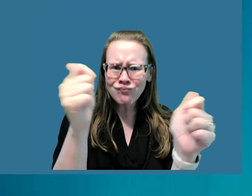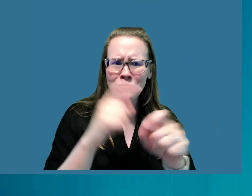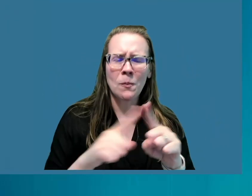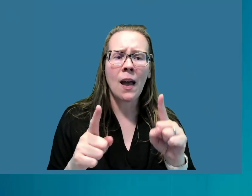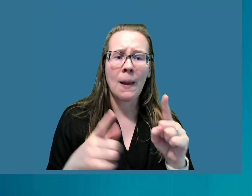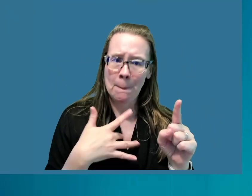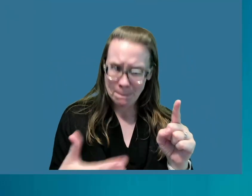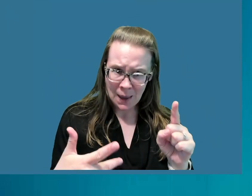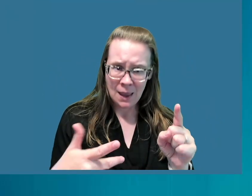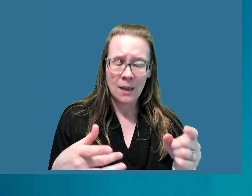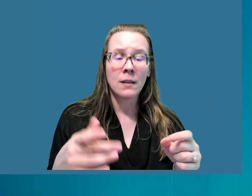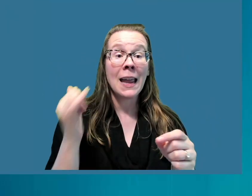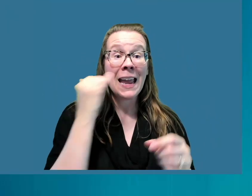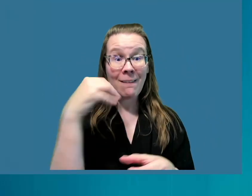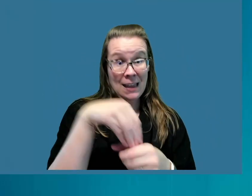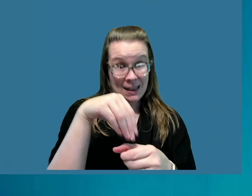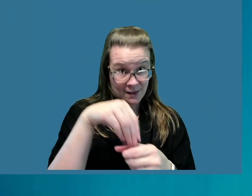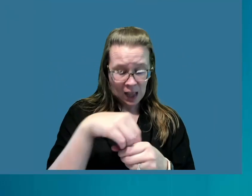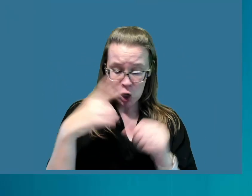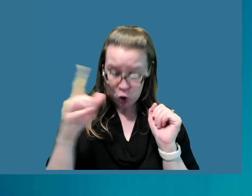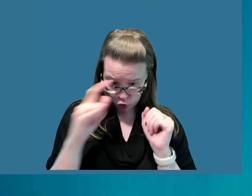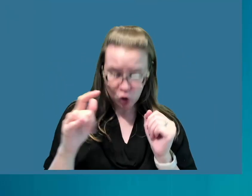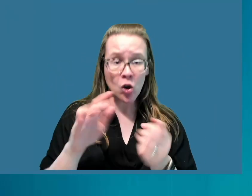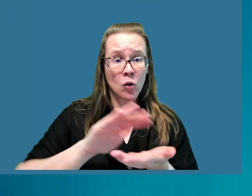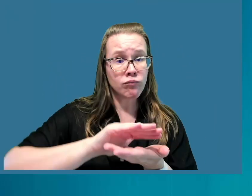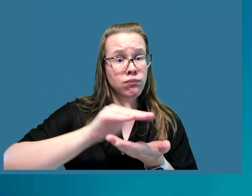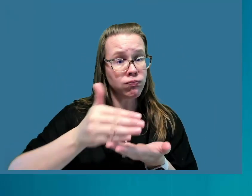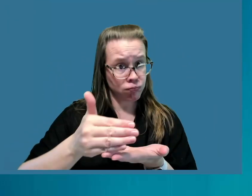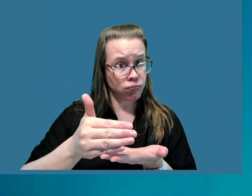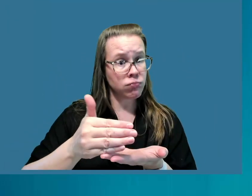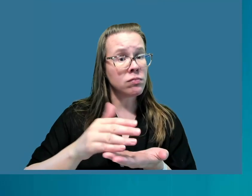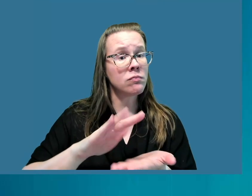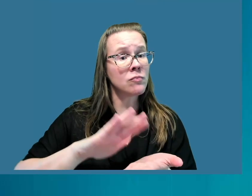and he doesn't like them iced. But, in general, I think you're looking for something that's golden